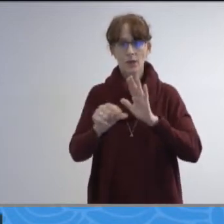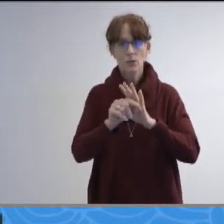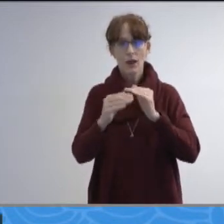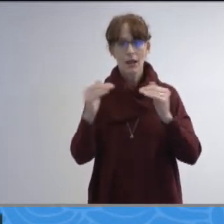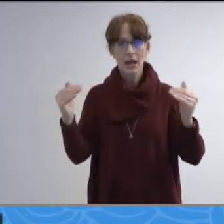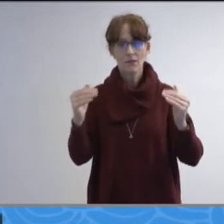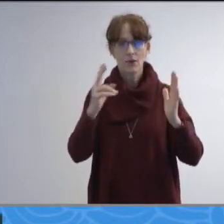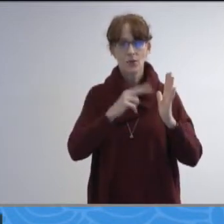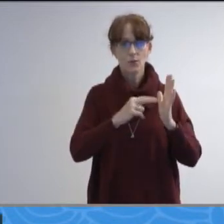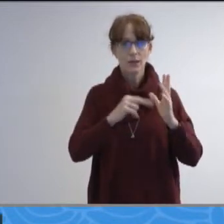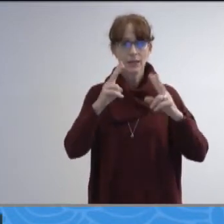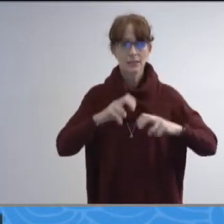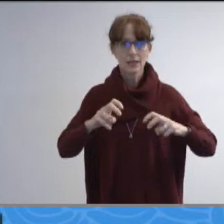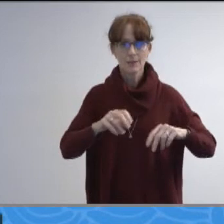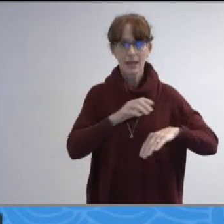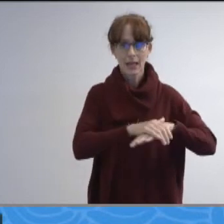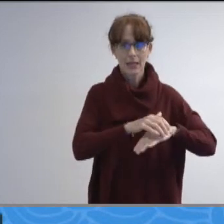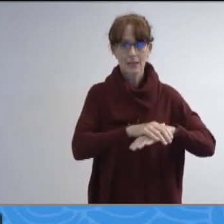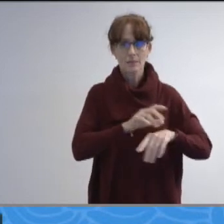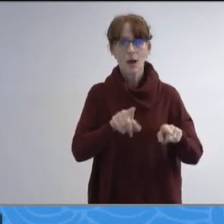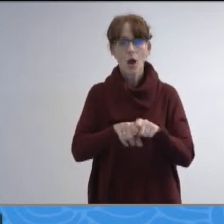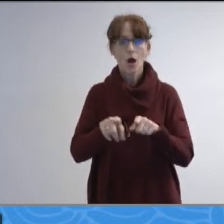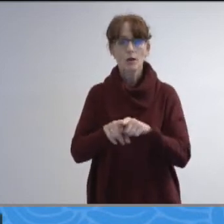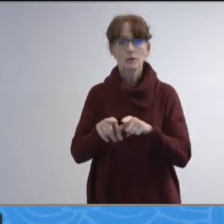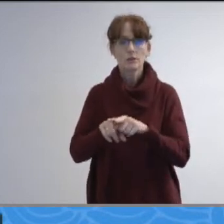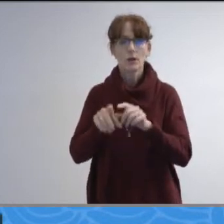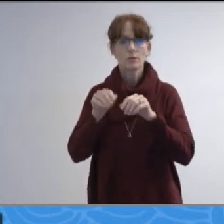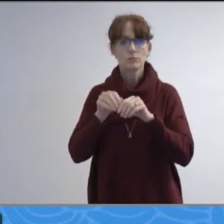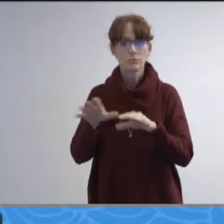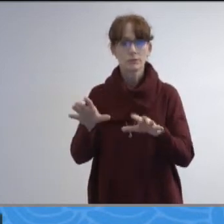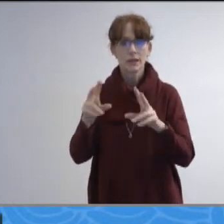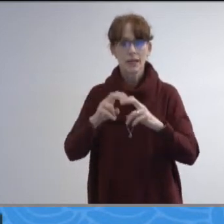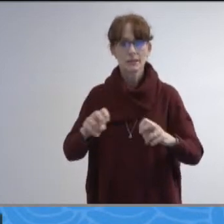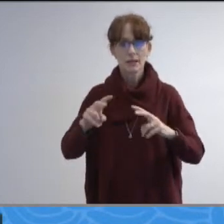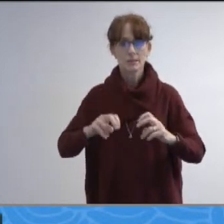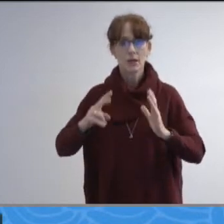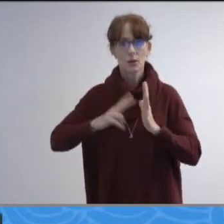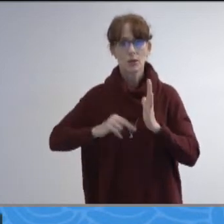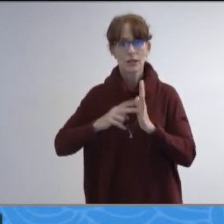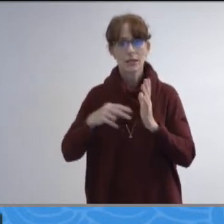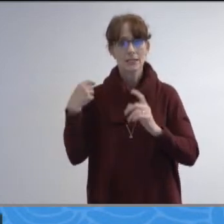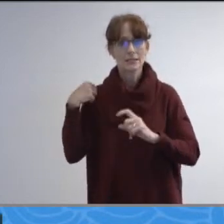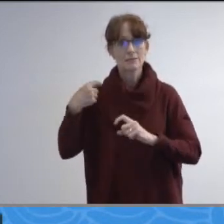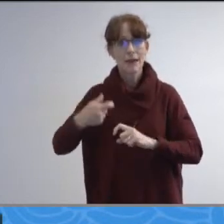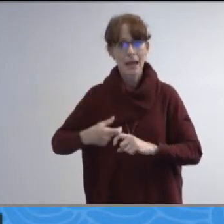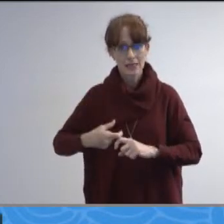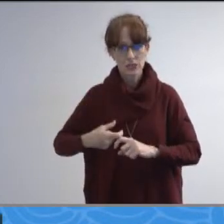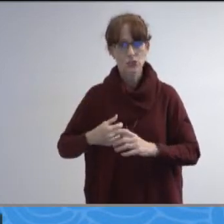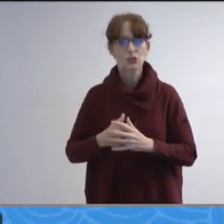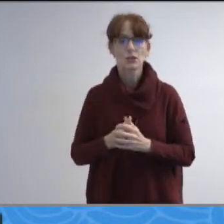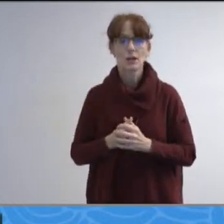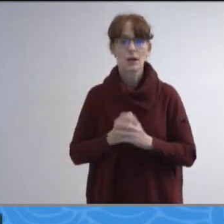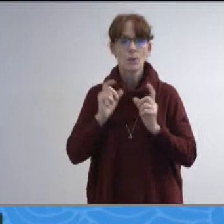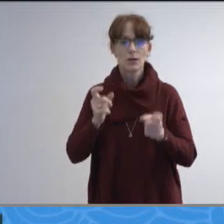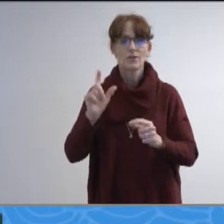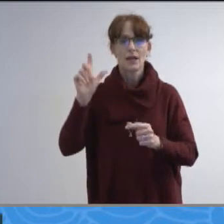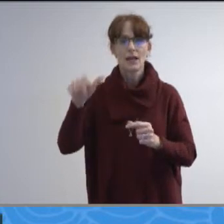the reading assessment in English, but we are also launching an assessment of reading in Spanish that will be given later this year.